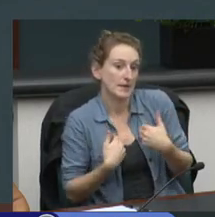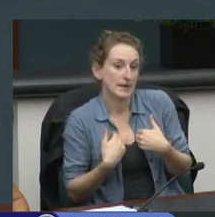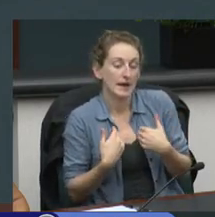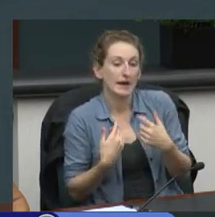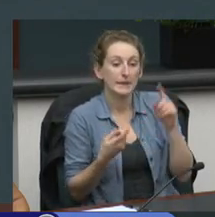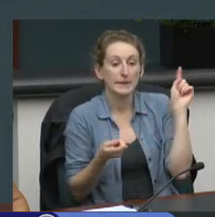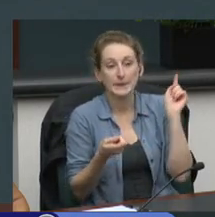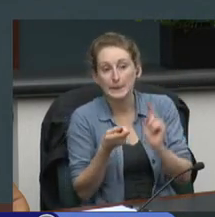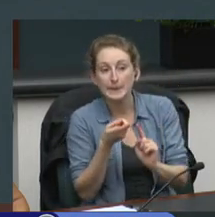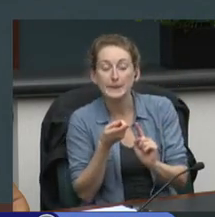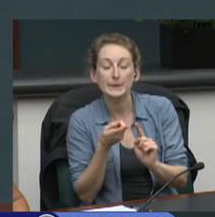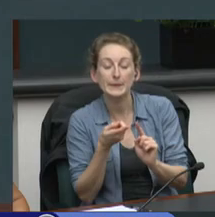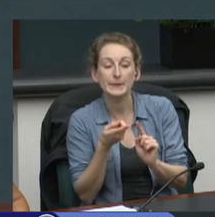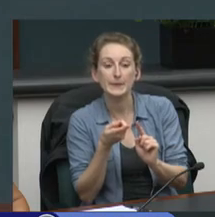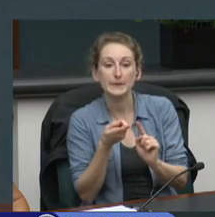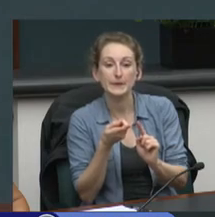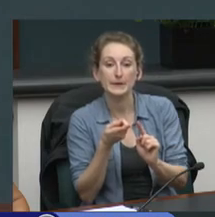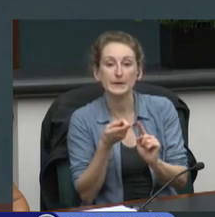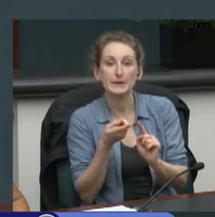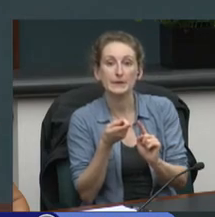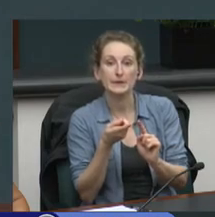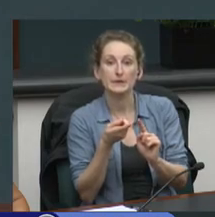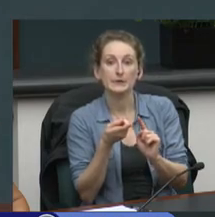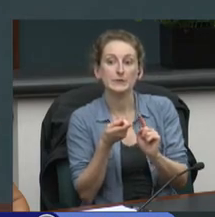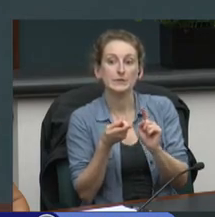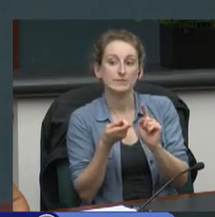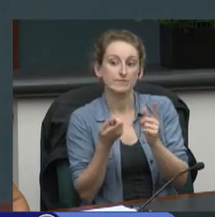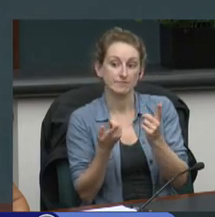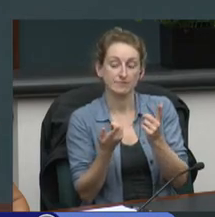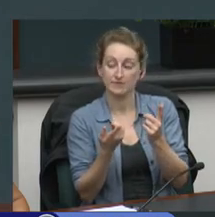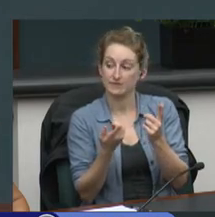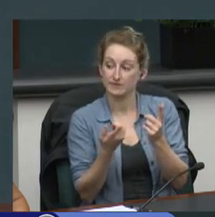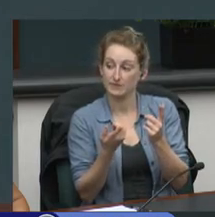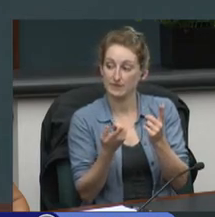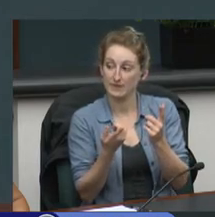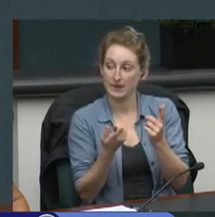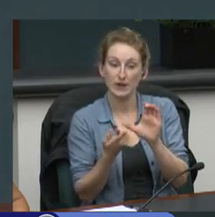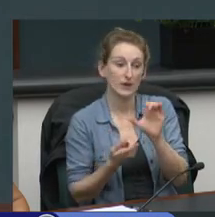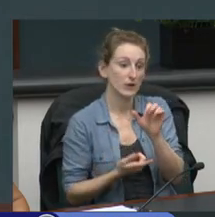per capita but to solve the climate change crisis we do not all have to live